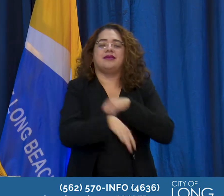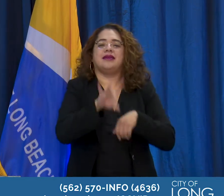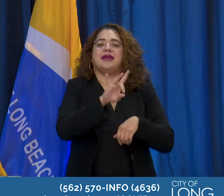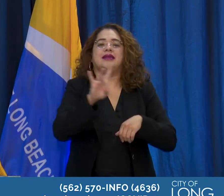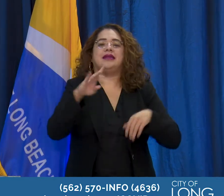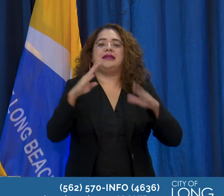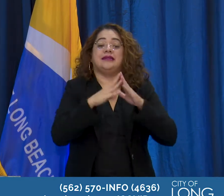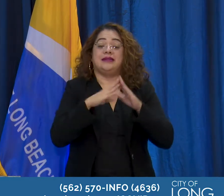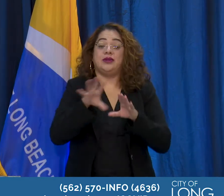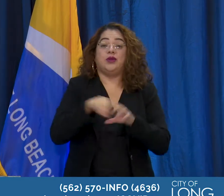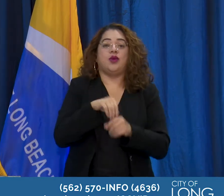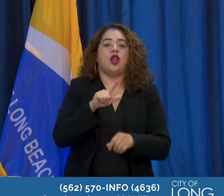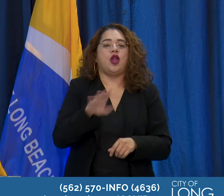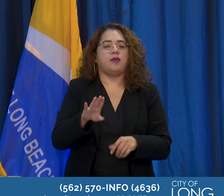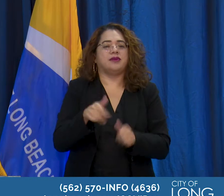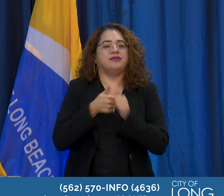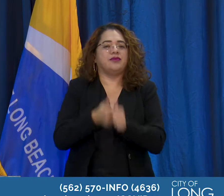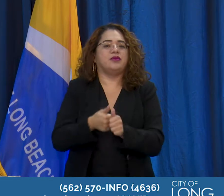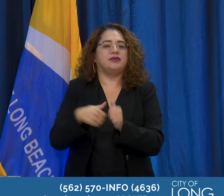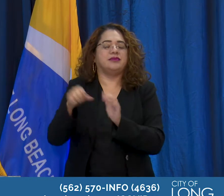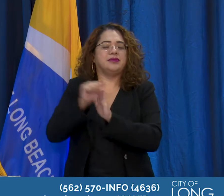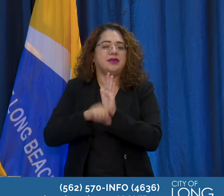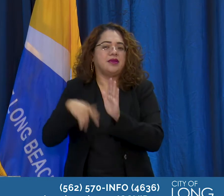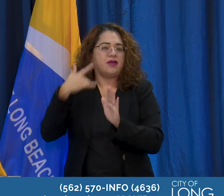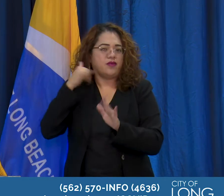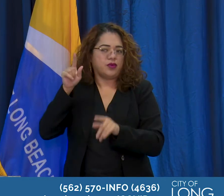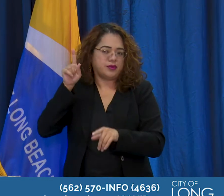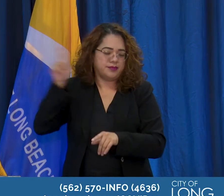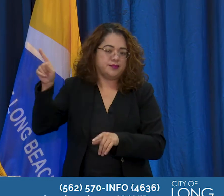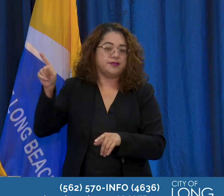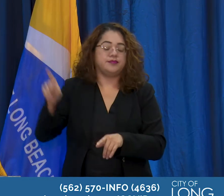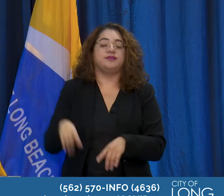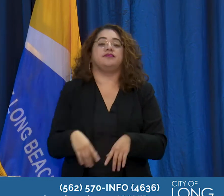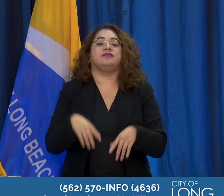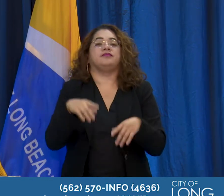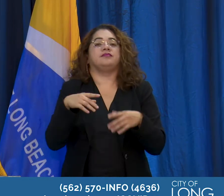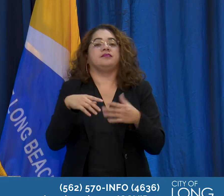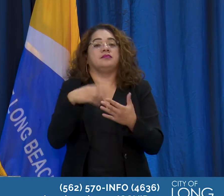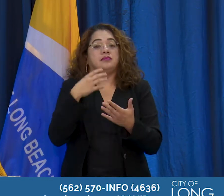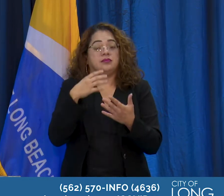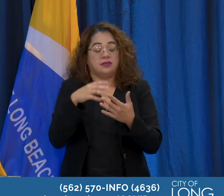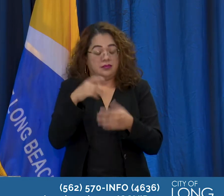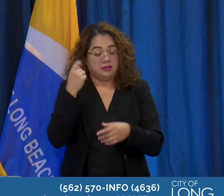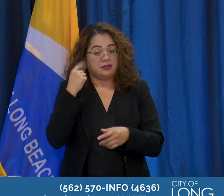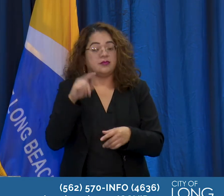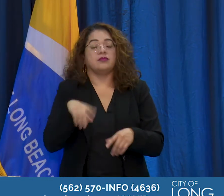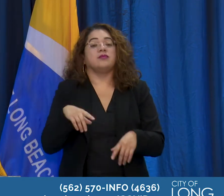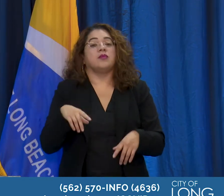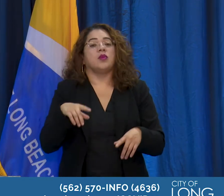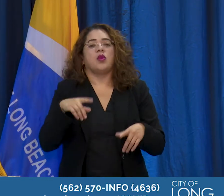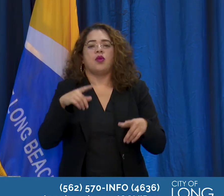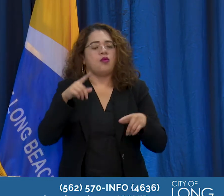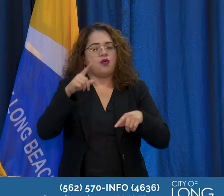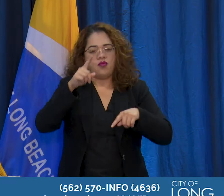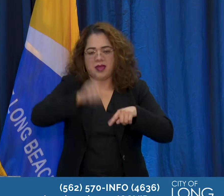or movie theaters or all these other types of the economy, our Long Beach local health department does not set re-openings.